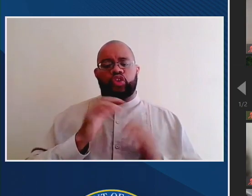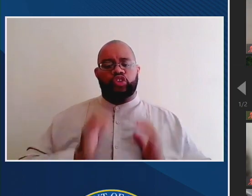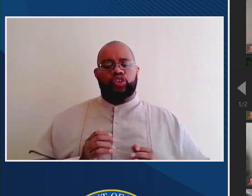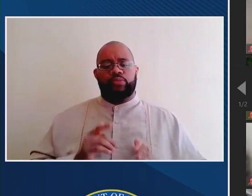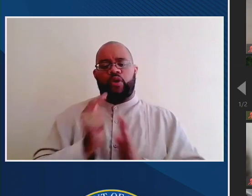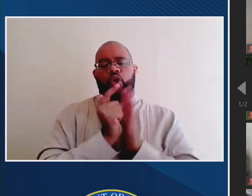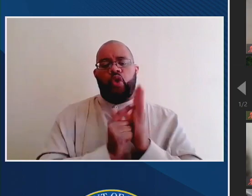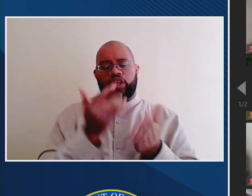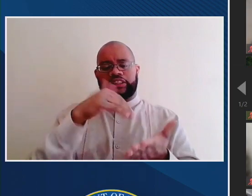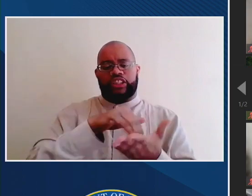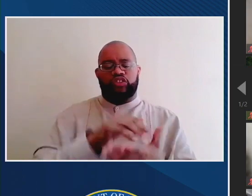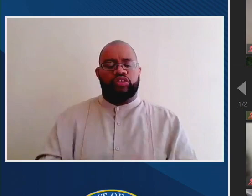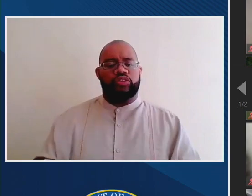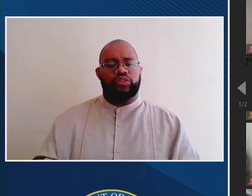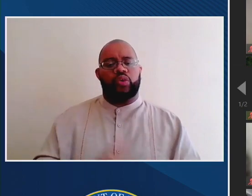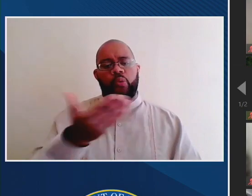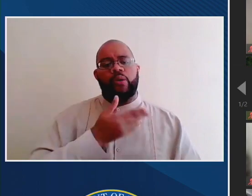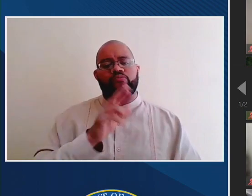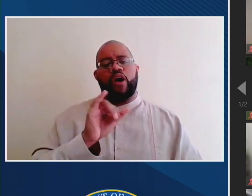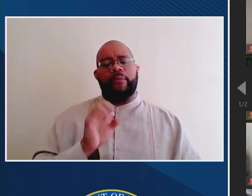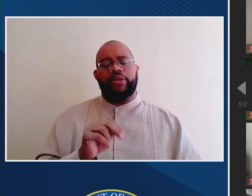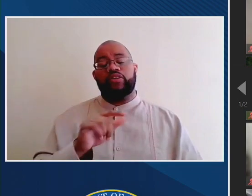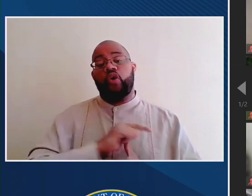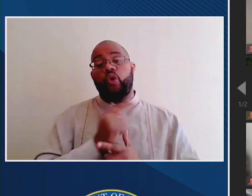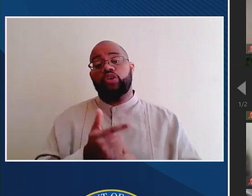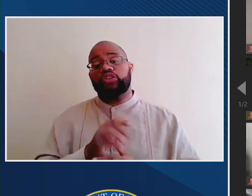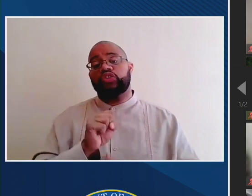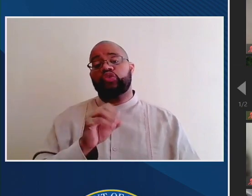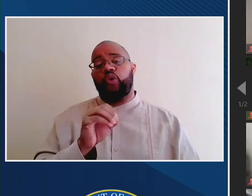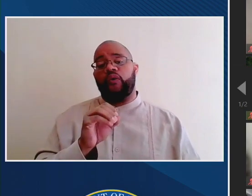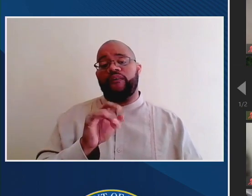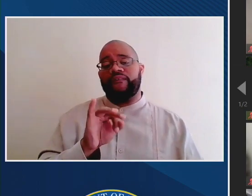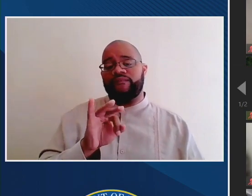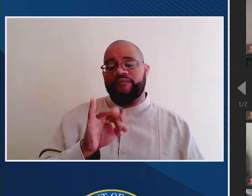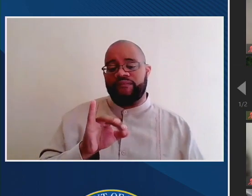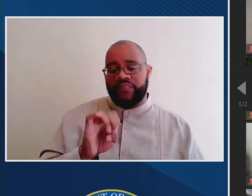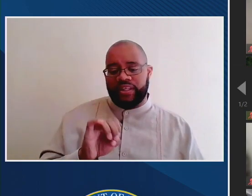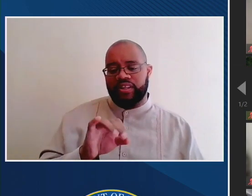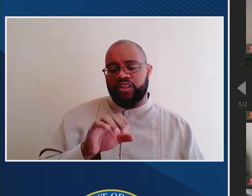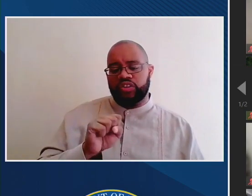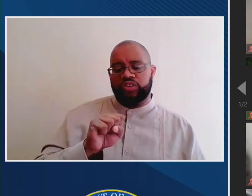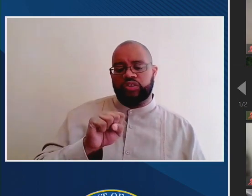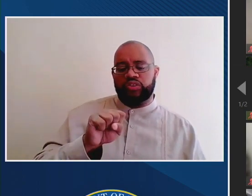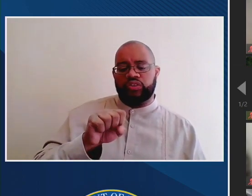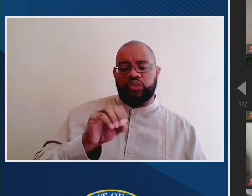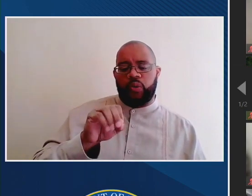Welcome, Robyn. Alternate, Sophie Laing. Good morning. I'm Sophie Laing.